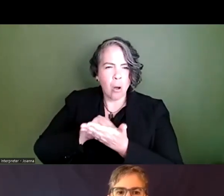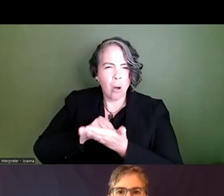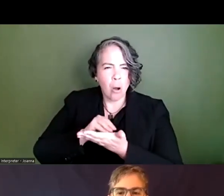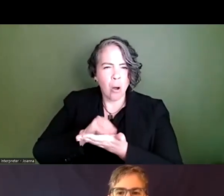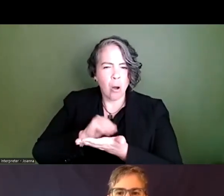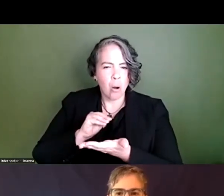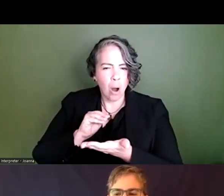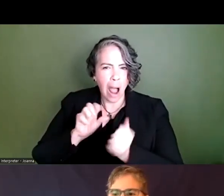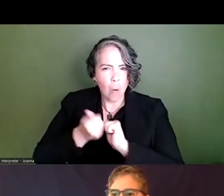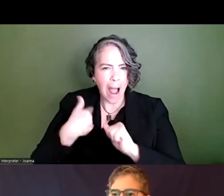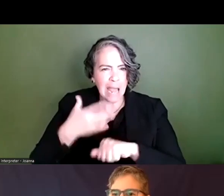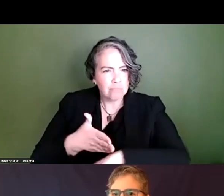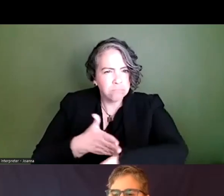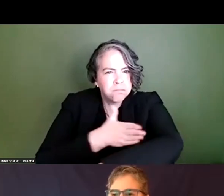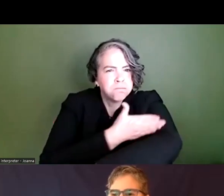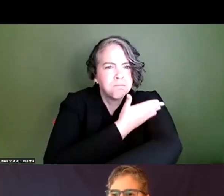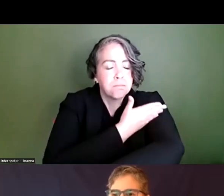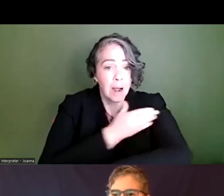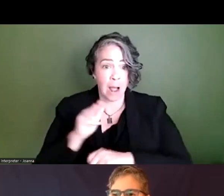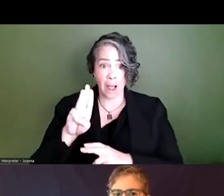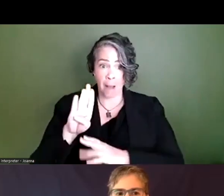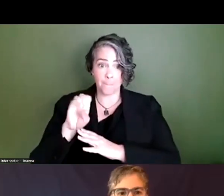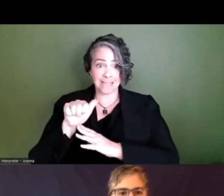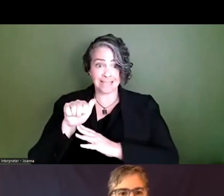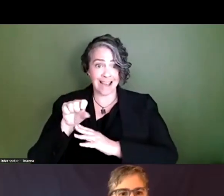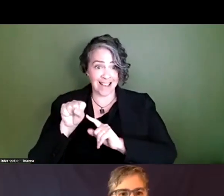And in fact, that’s also that's what the BSAS, the training for Recovery Coaching, it supports